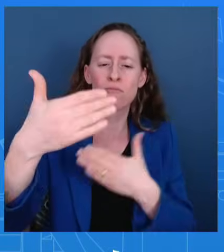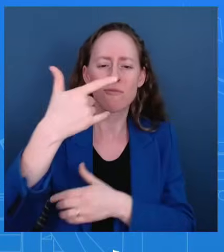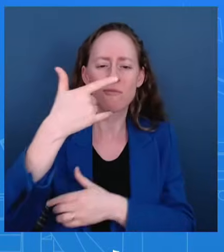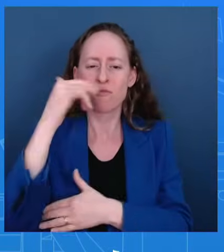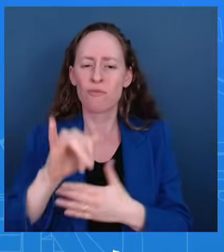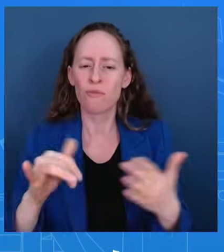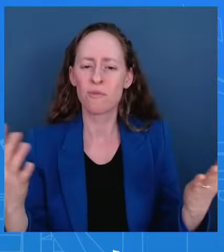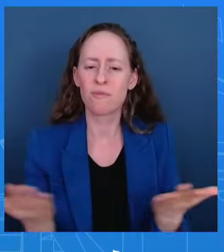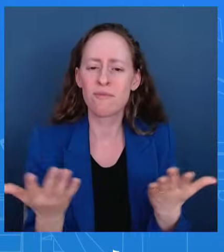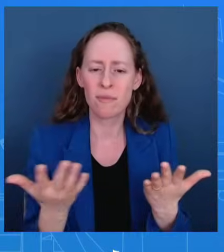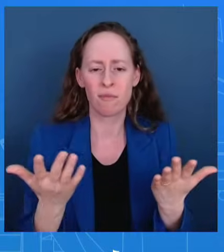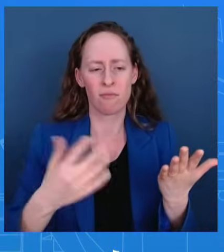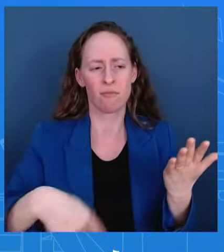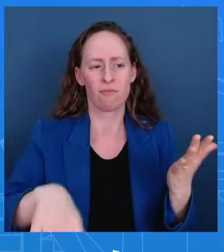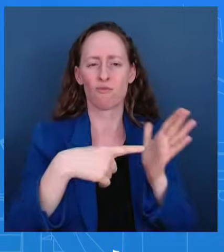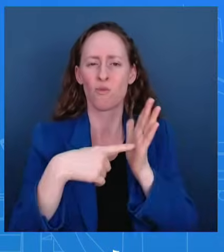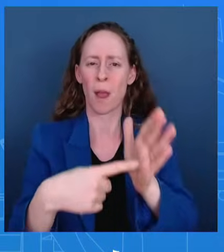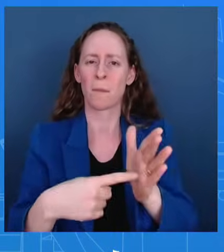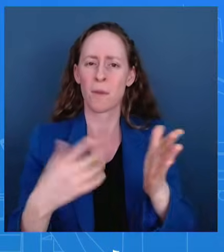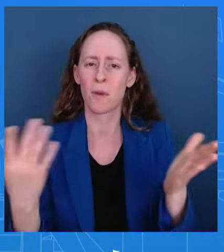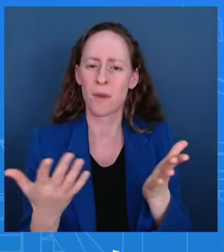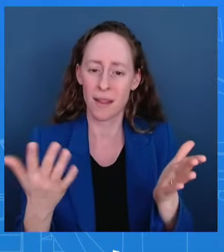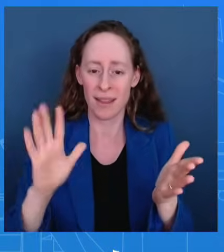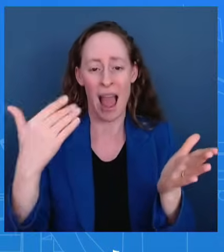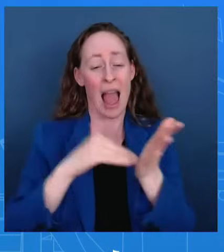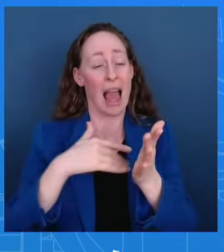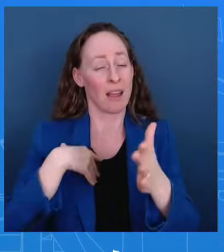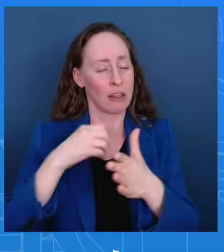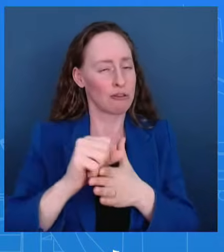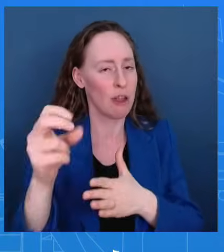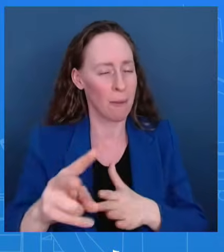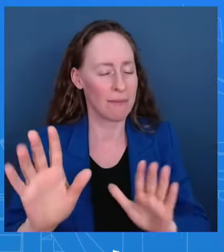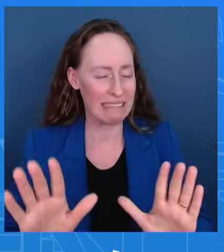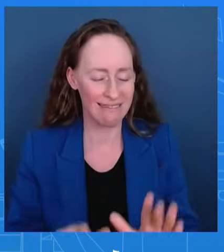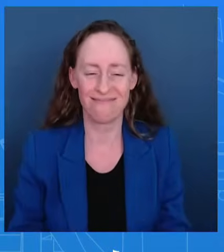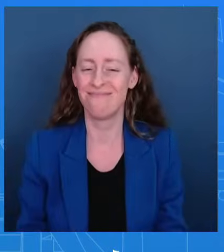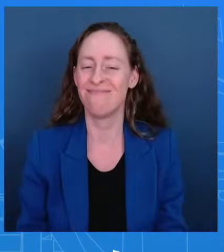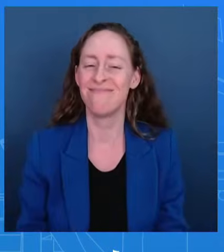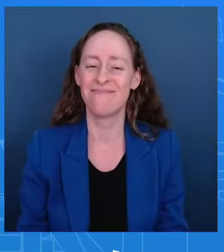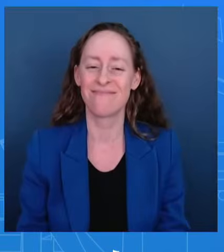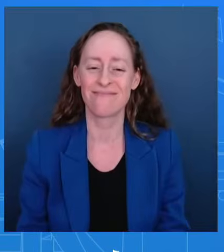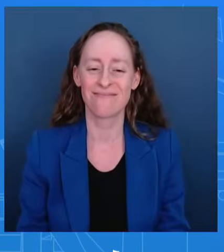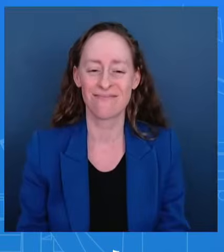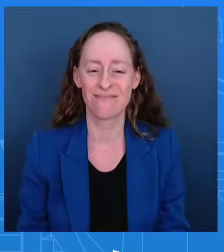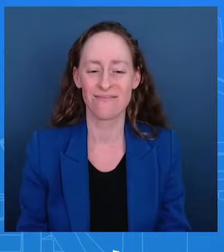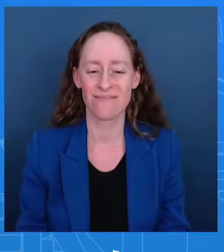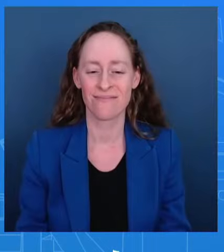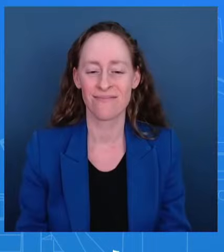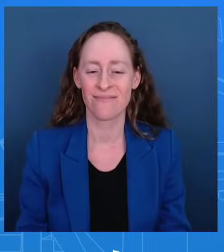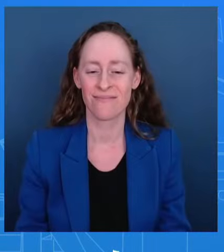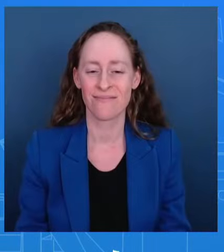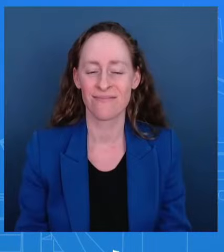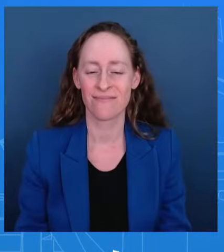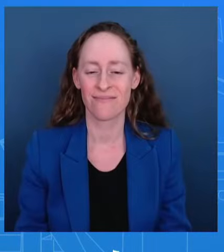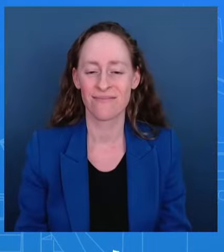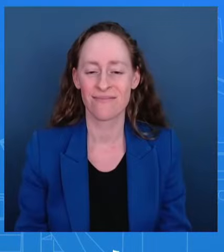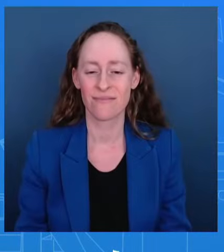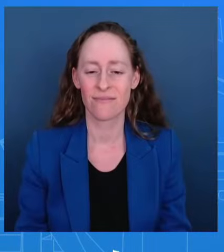I'm not going to get ahead of the President. Go ahead, Weijia. The Press: Thanks, Karine. I'm going to try again -- Ms. Jean-Pierre: On Morehouse? The Press: Not on Morehouse. On --